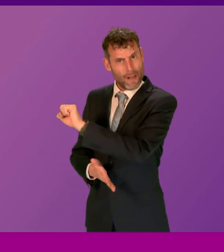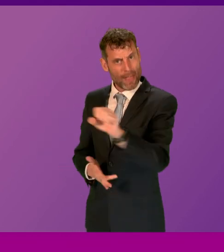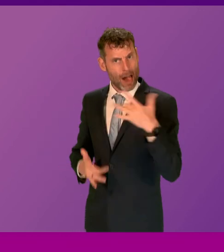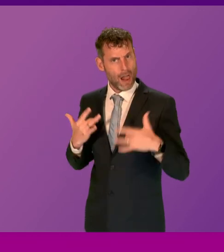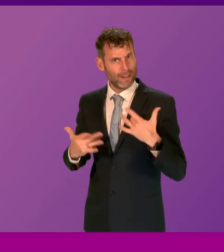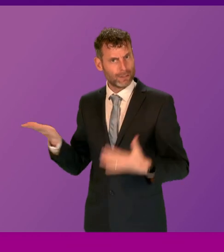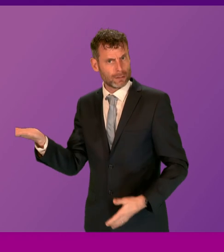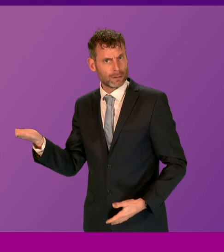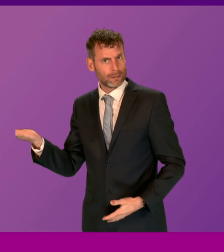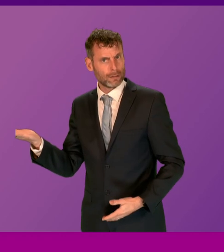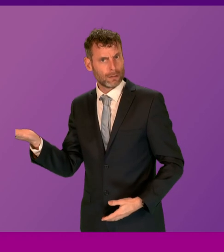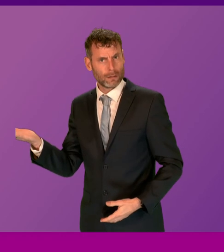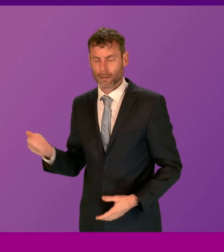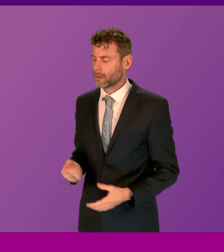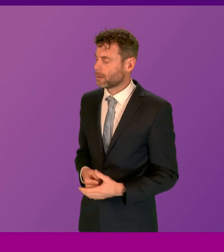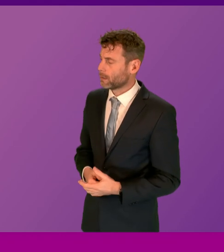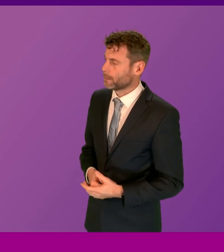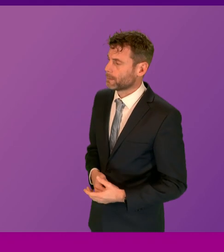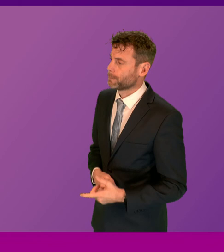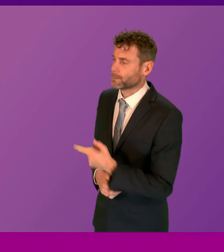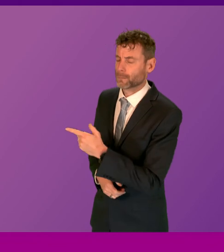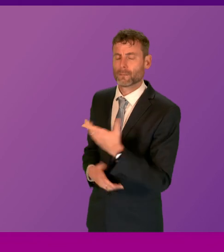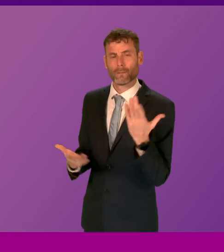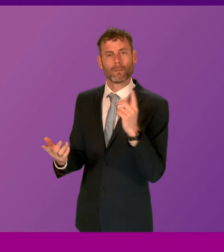Of course I take the issue seriously.